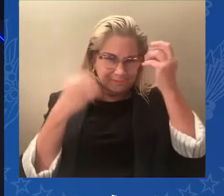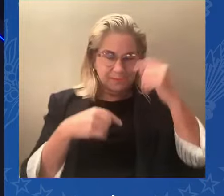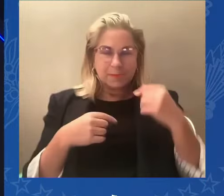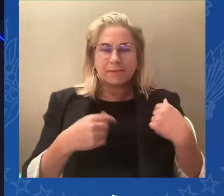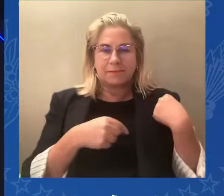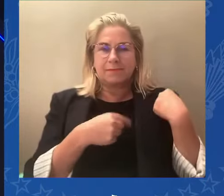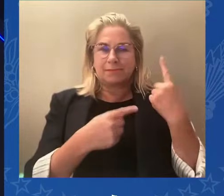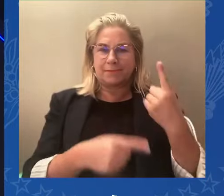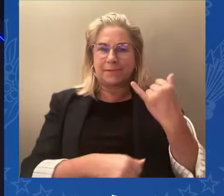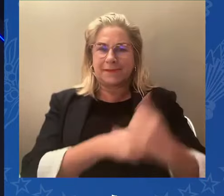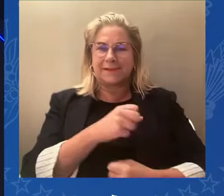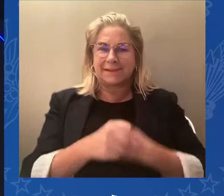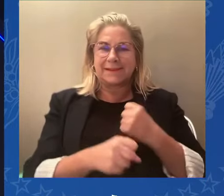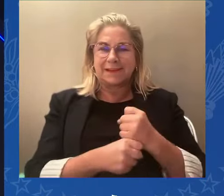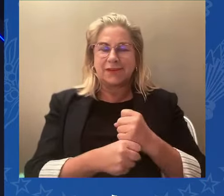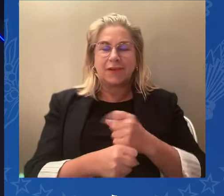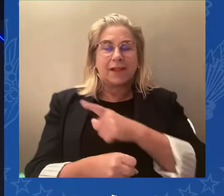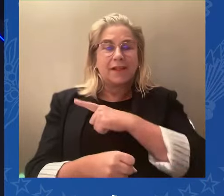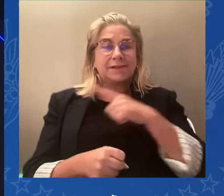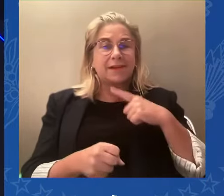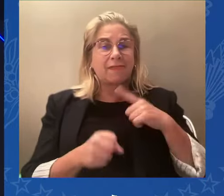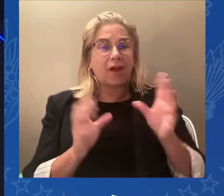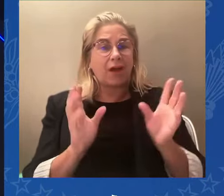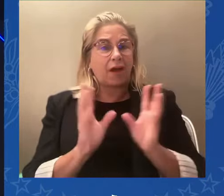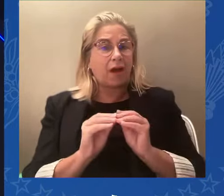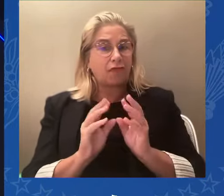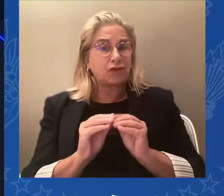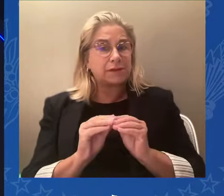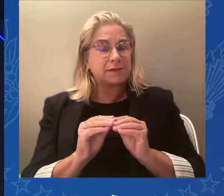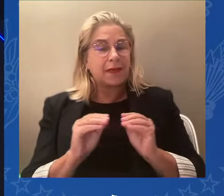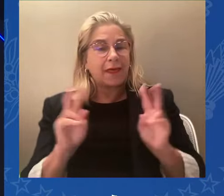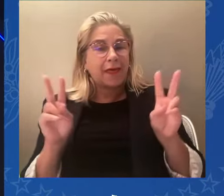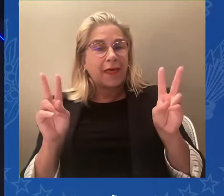From Vision to Victory: Amplifying Black Voices,